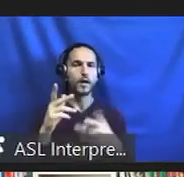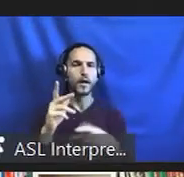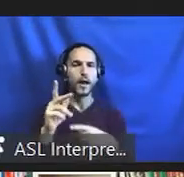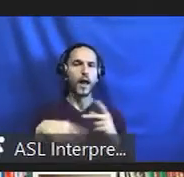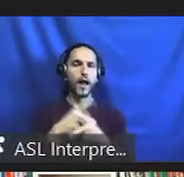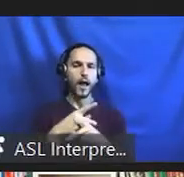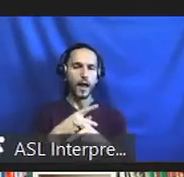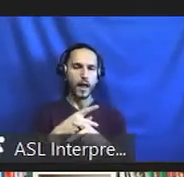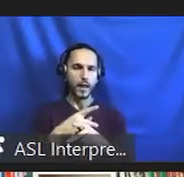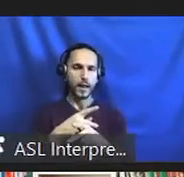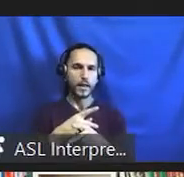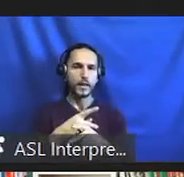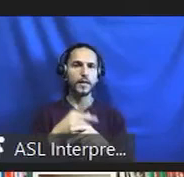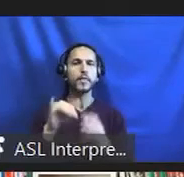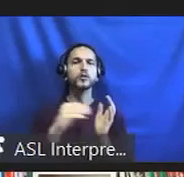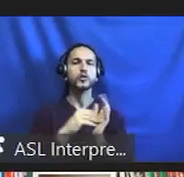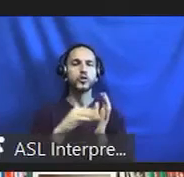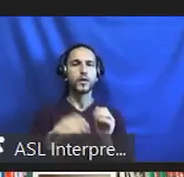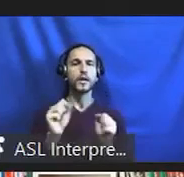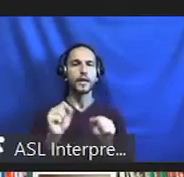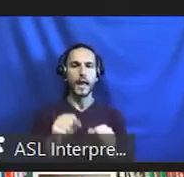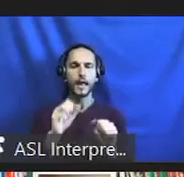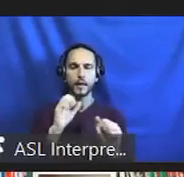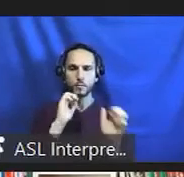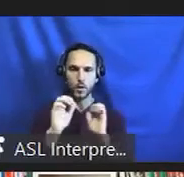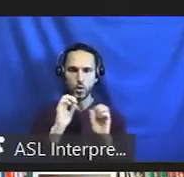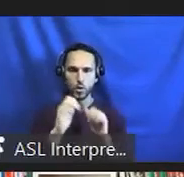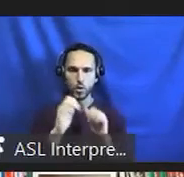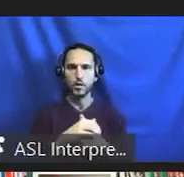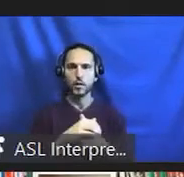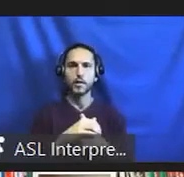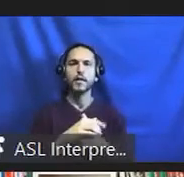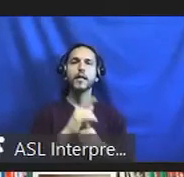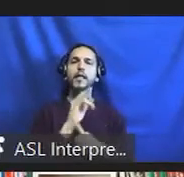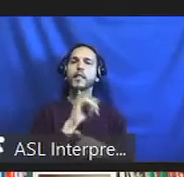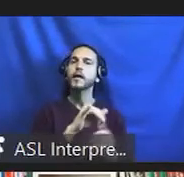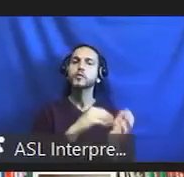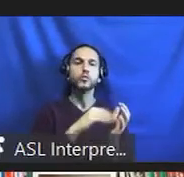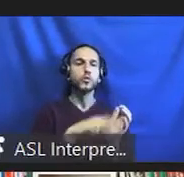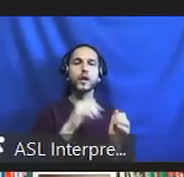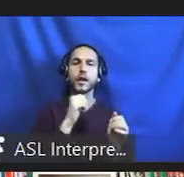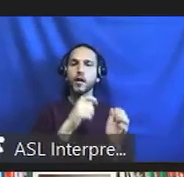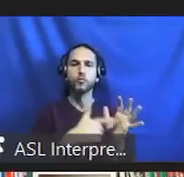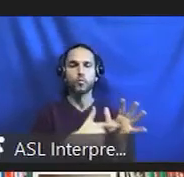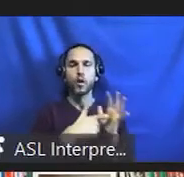the student can communicate. The student certainly isn't required to learn a different system.